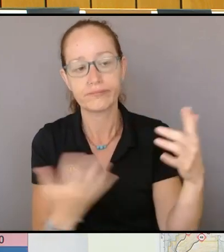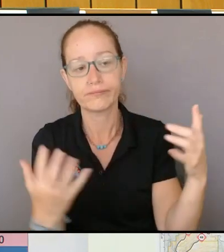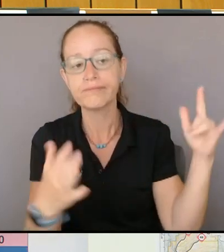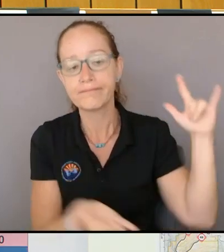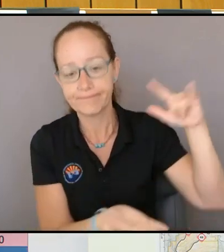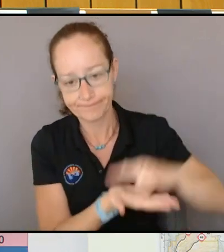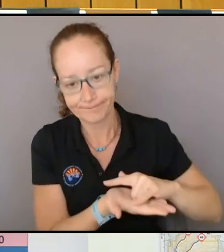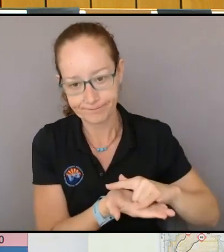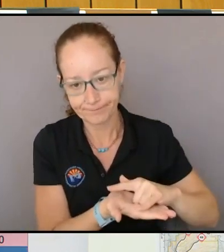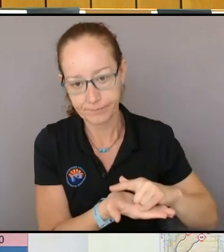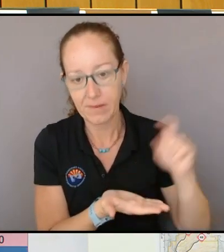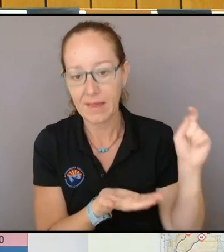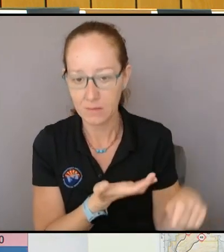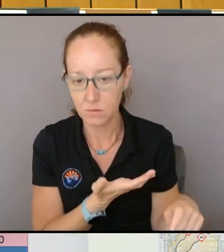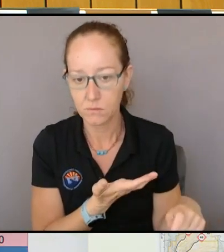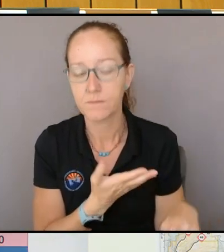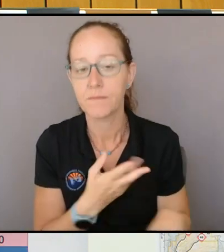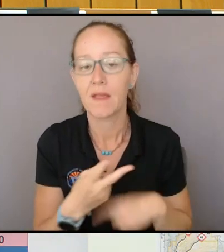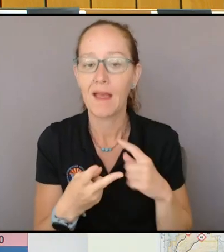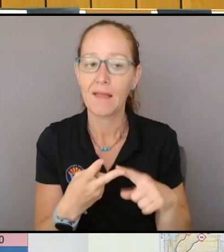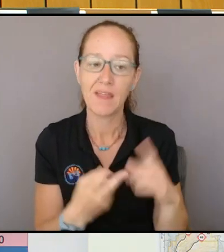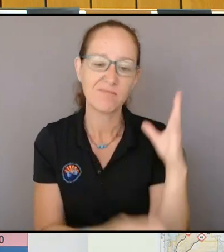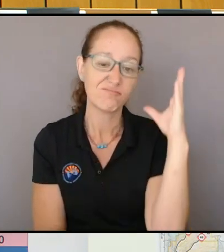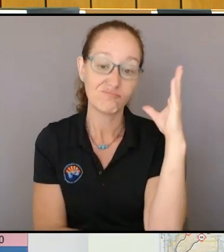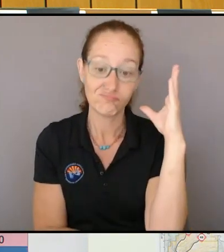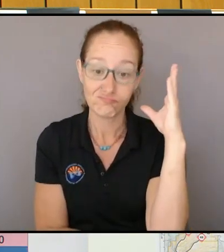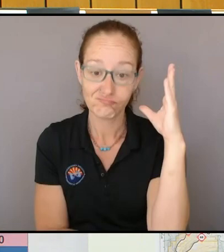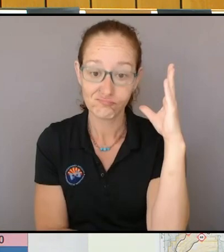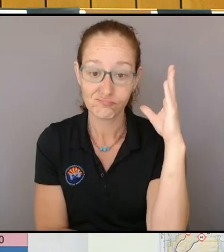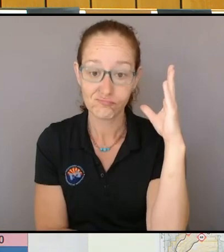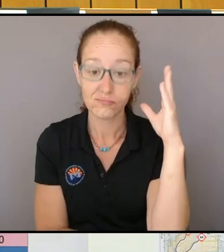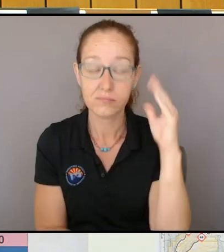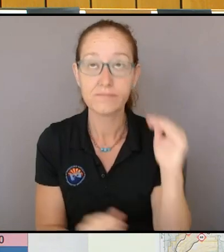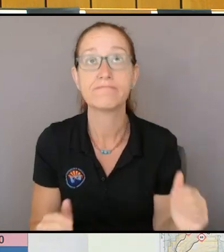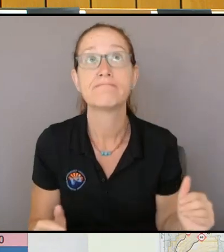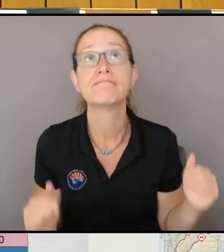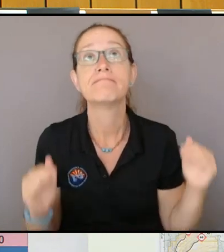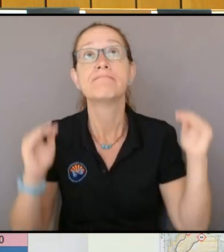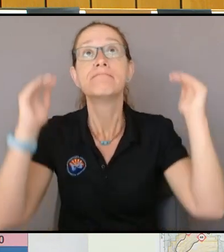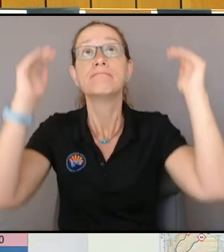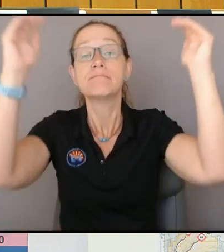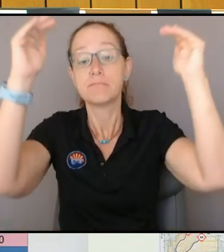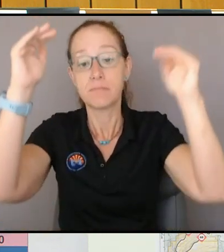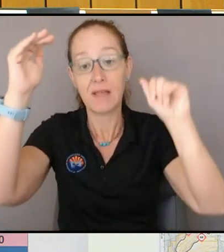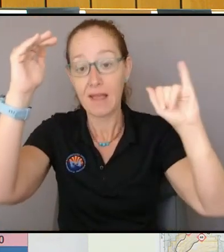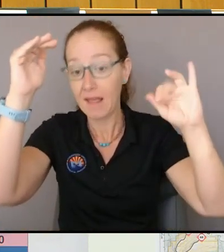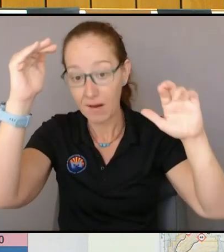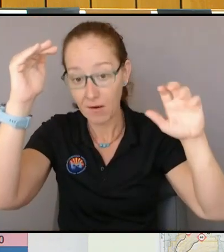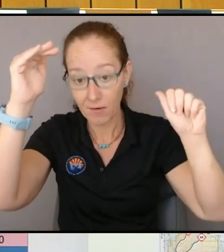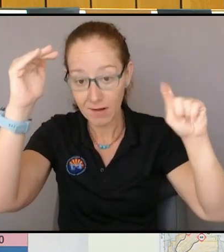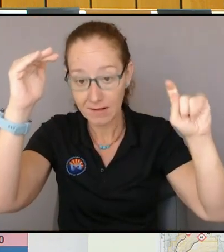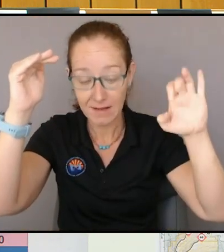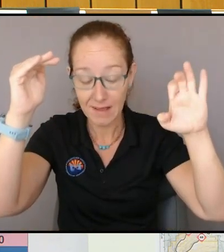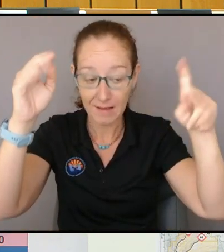unable to stay over the fire because of the turbulence that they experienced because of the